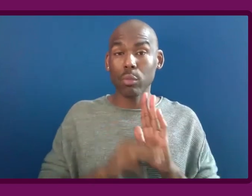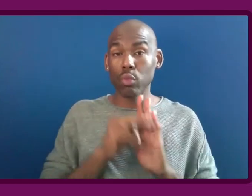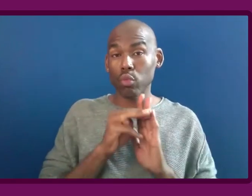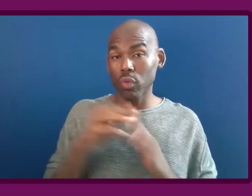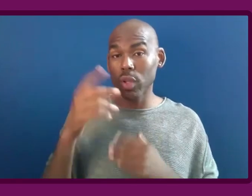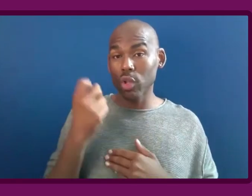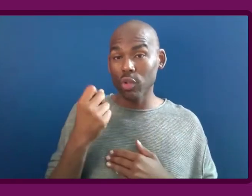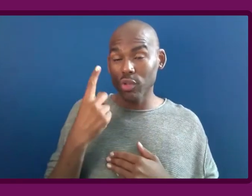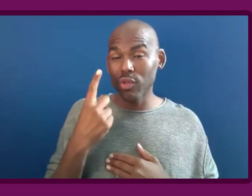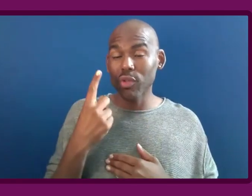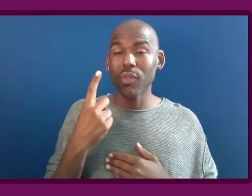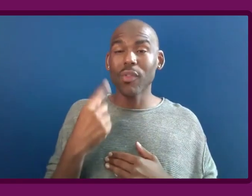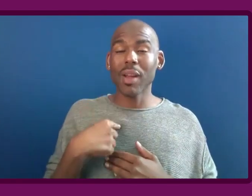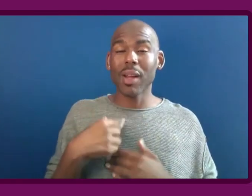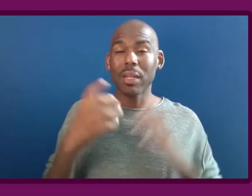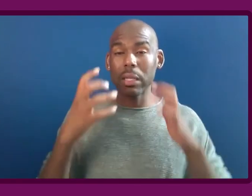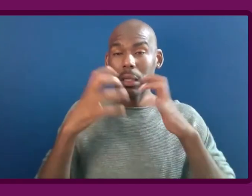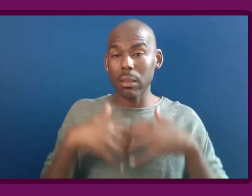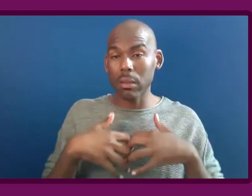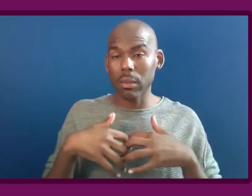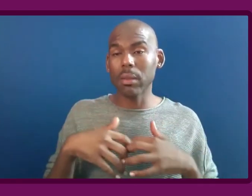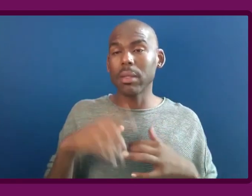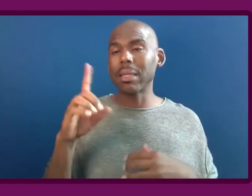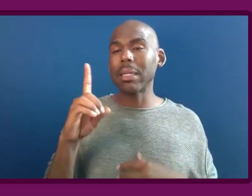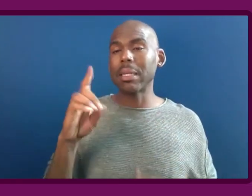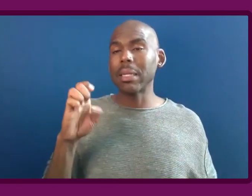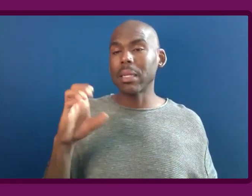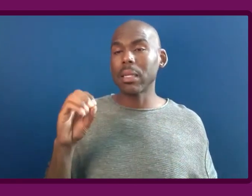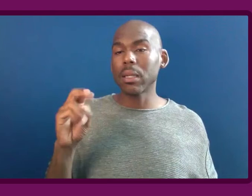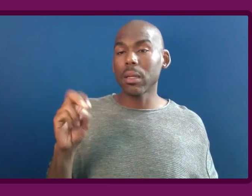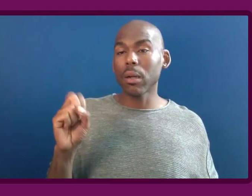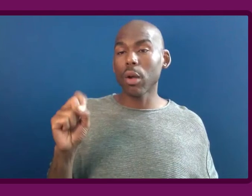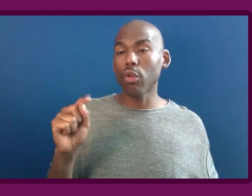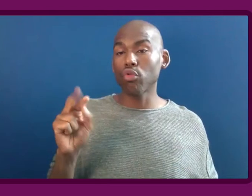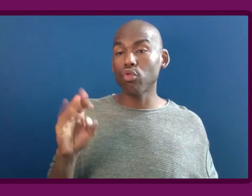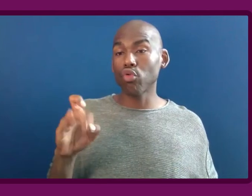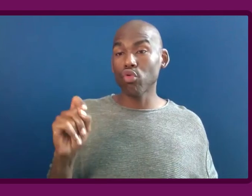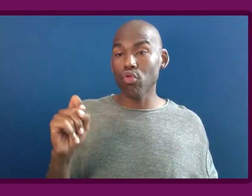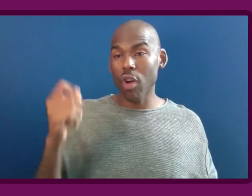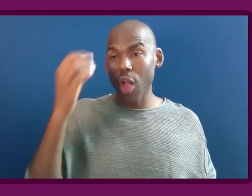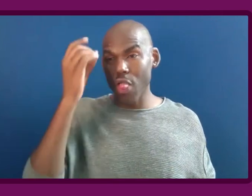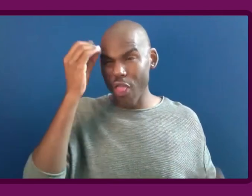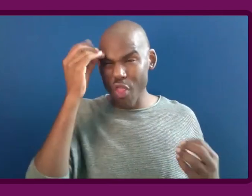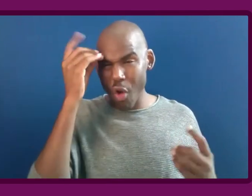through reports that we give to the UN. At the same time we create content, we create platforms.